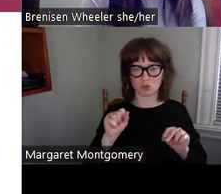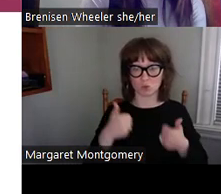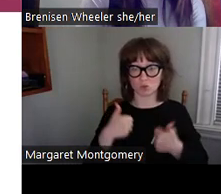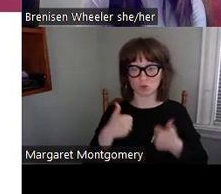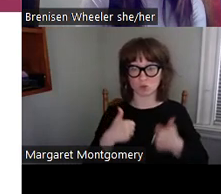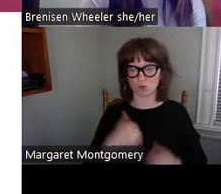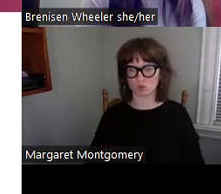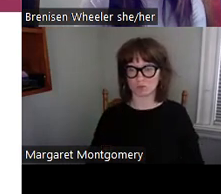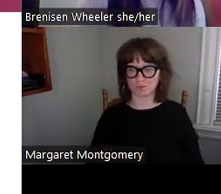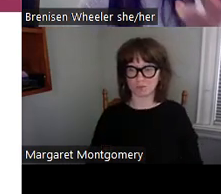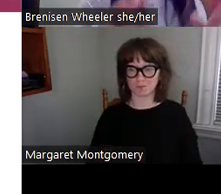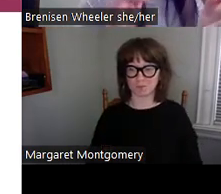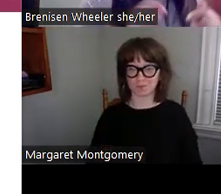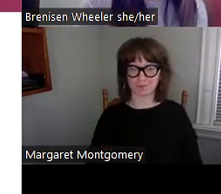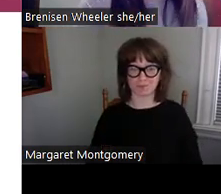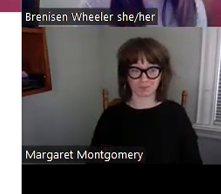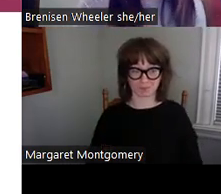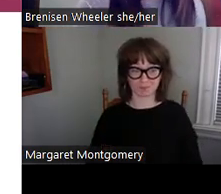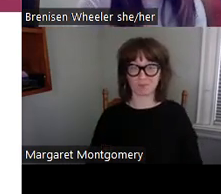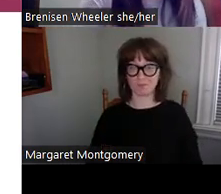12:39:57 You can put like a simple answer. now in the chat